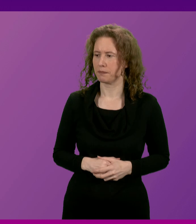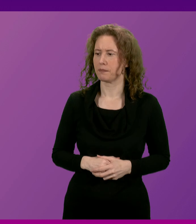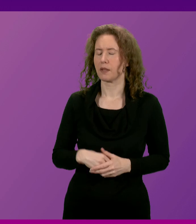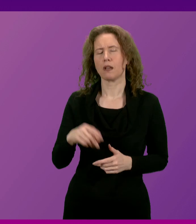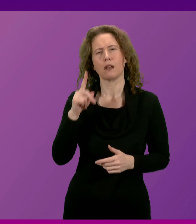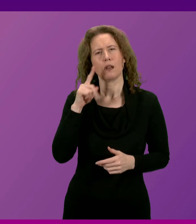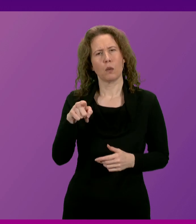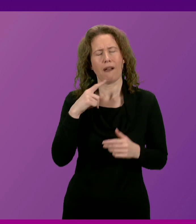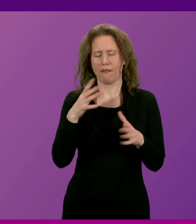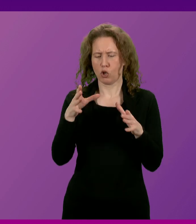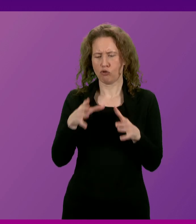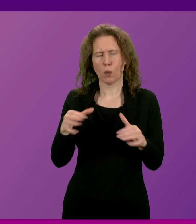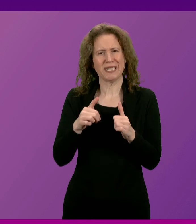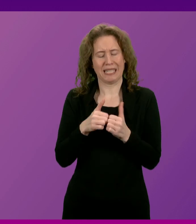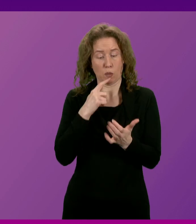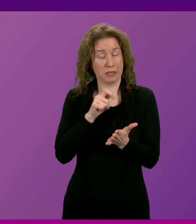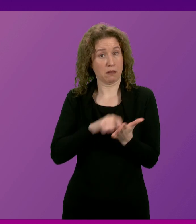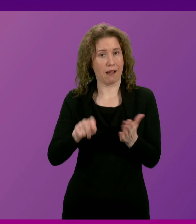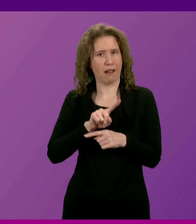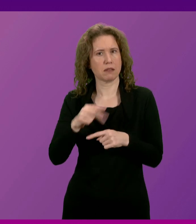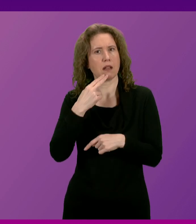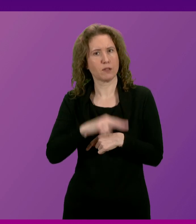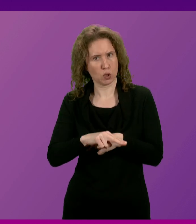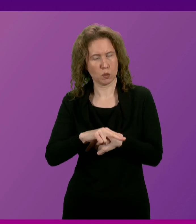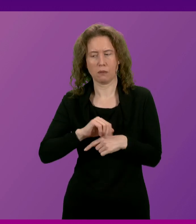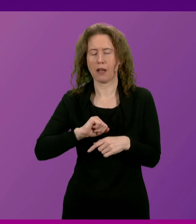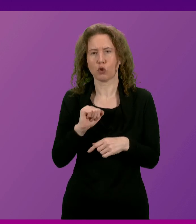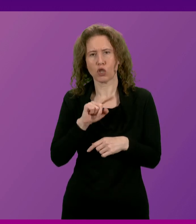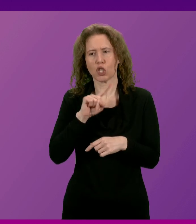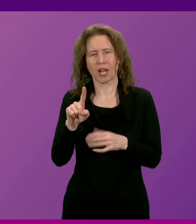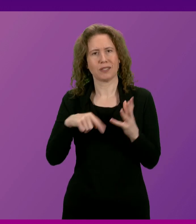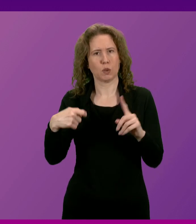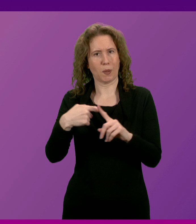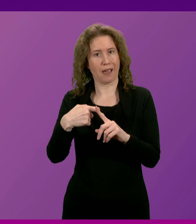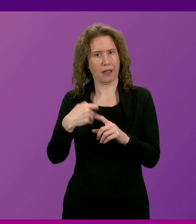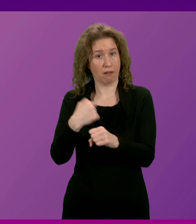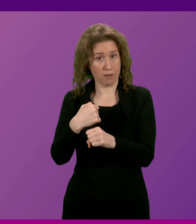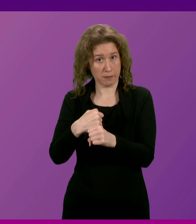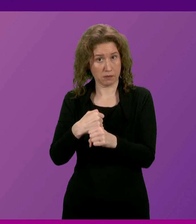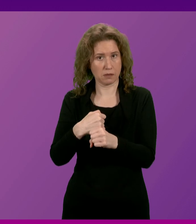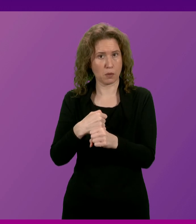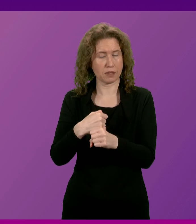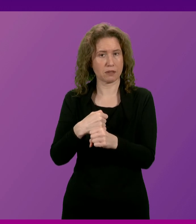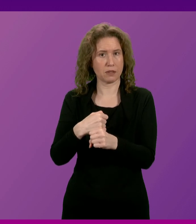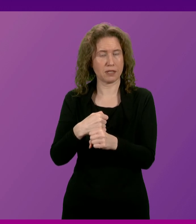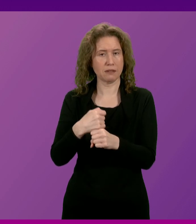deal will be signed by the Scottish and United Kingdom Governments. The First Minister will